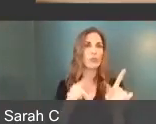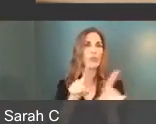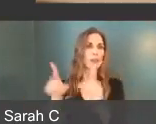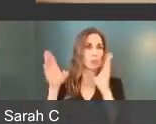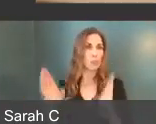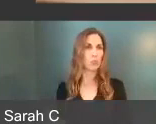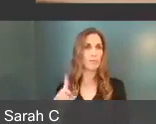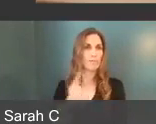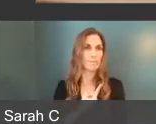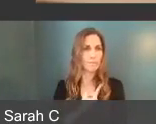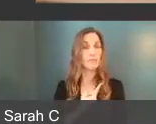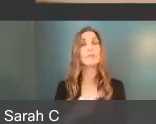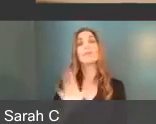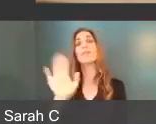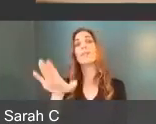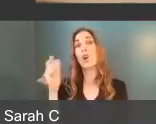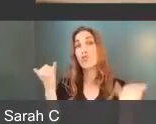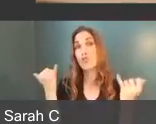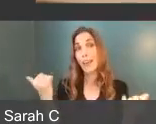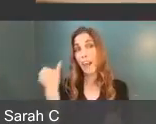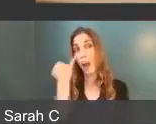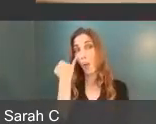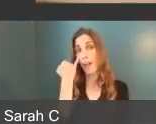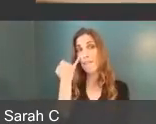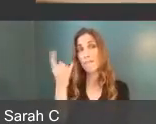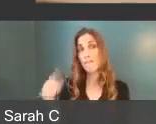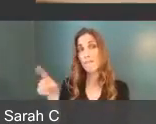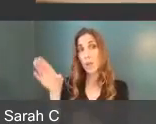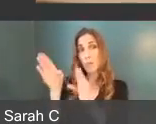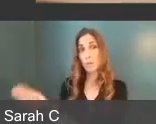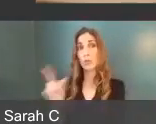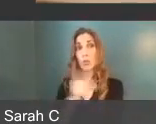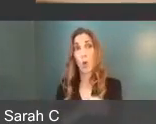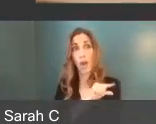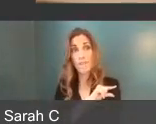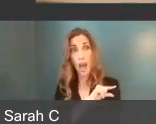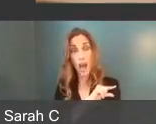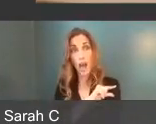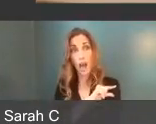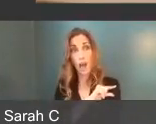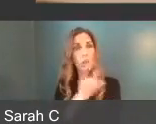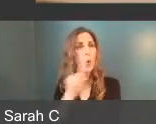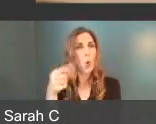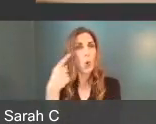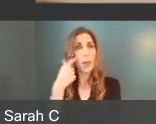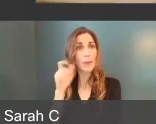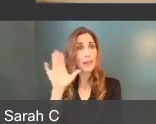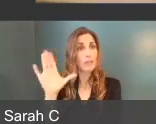Right now, if they are in the 1...if they would qualify purely because of their occupation under